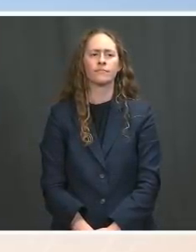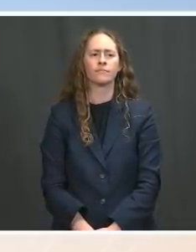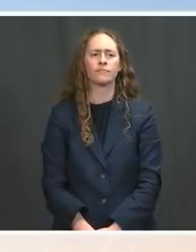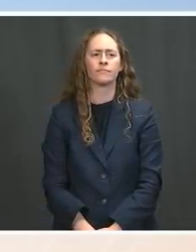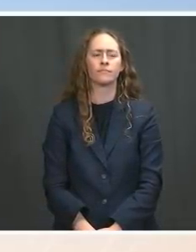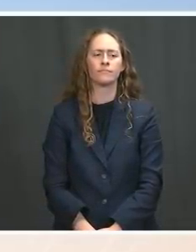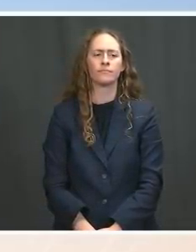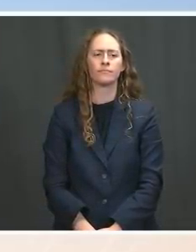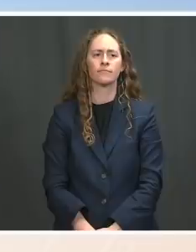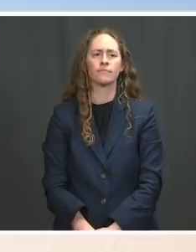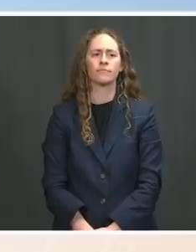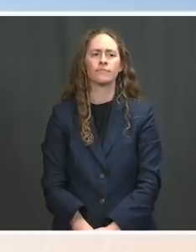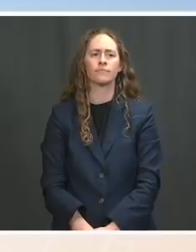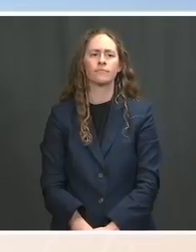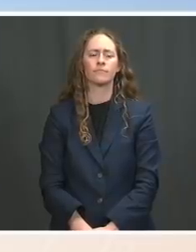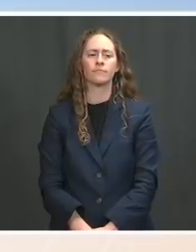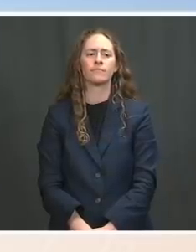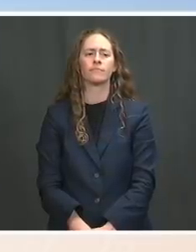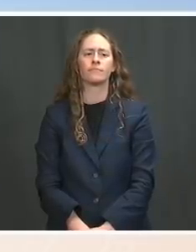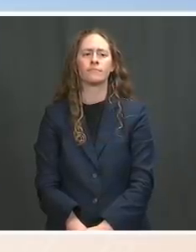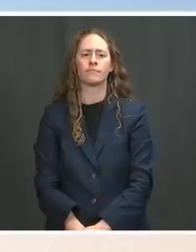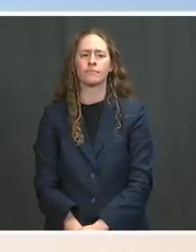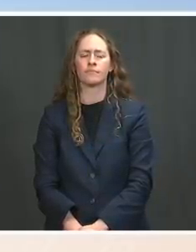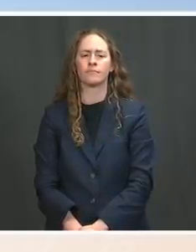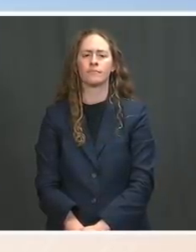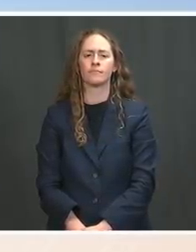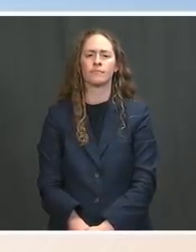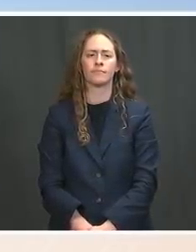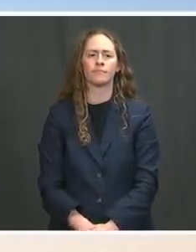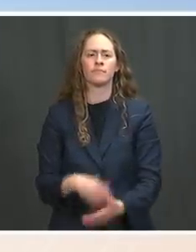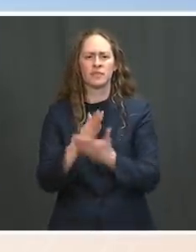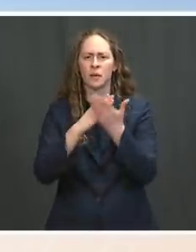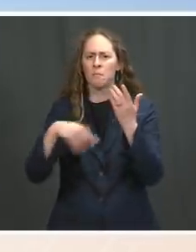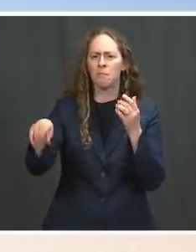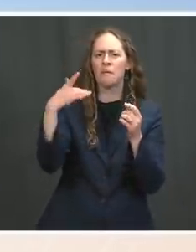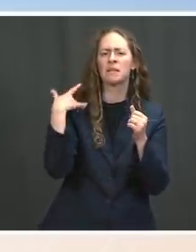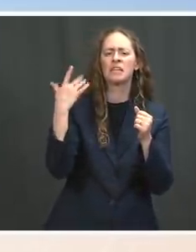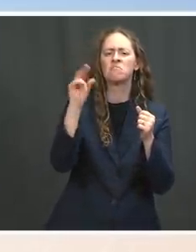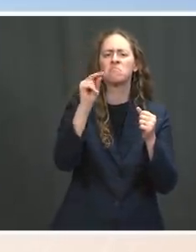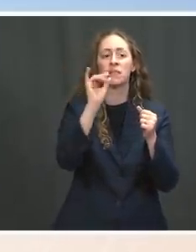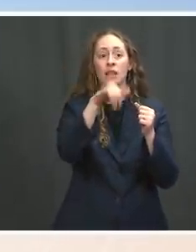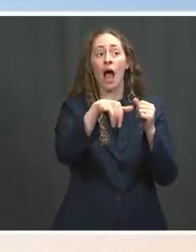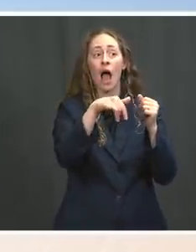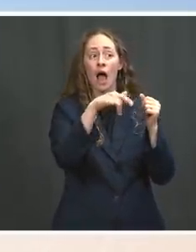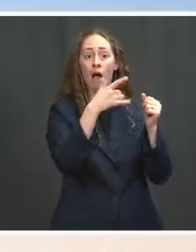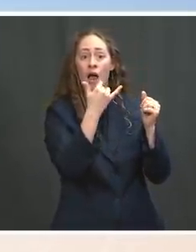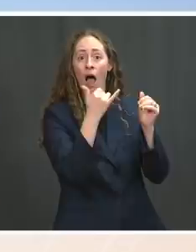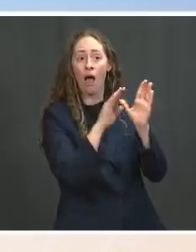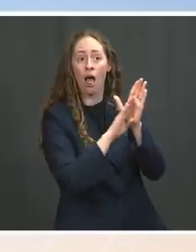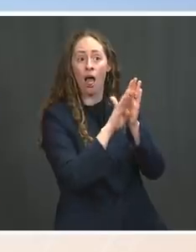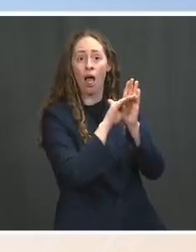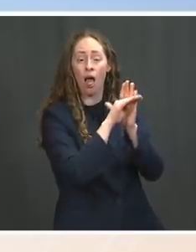or through the end of the year, just as we're seeing these bumps that, you know, might spike up some numbers